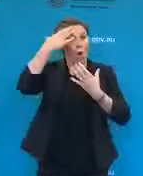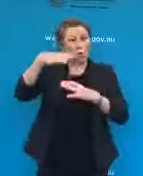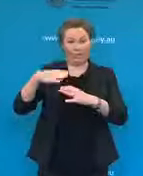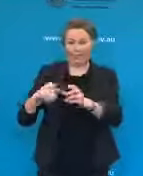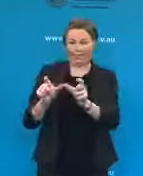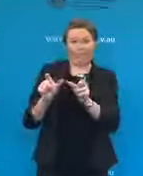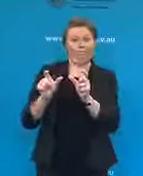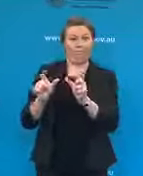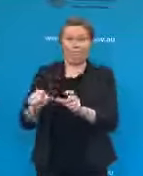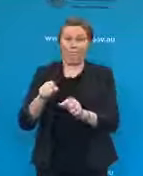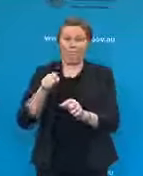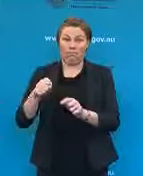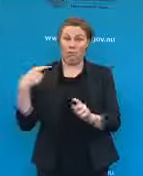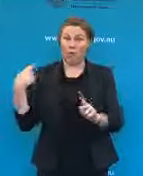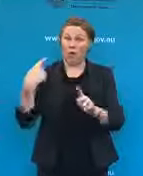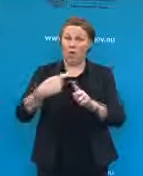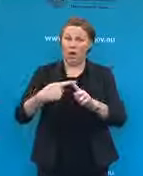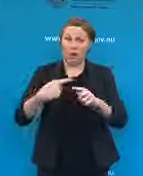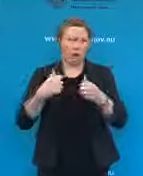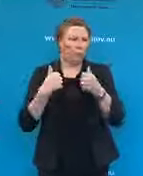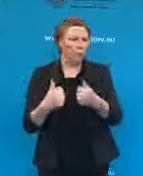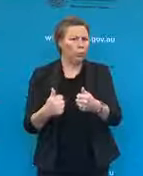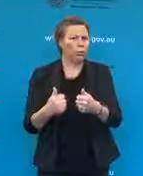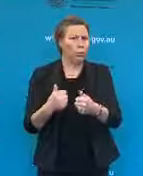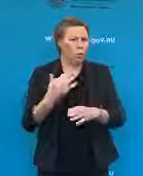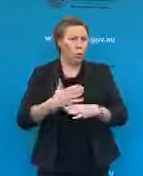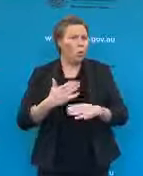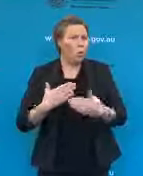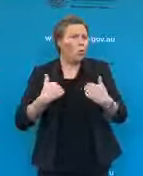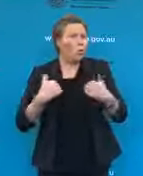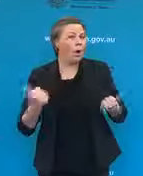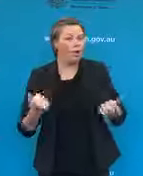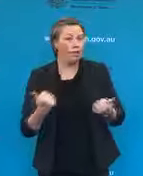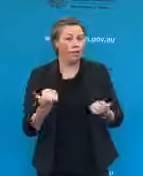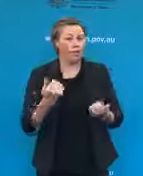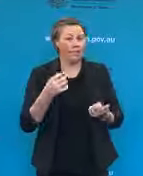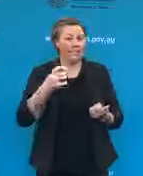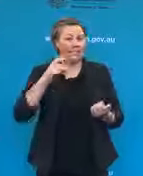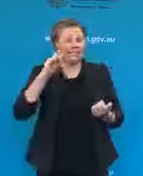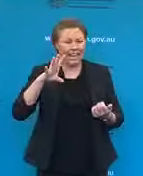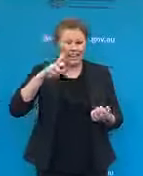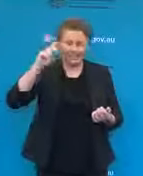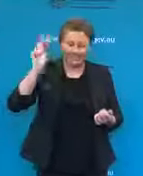interventions. There have been tens of thousands of people now who have been